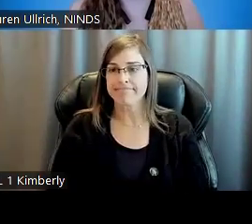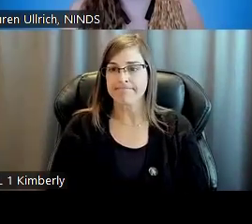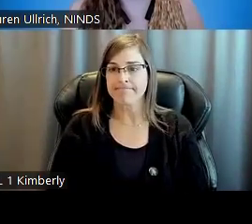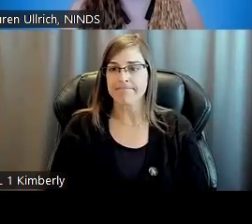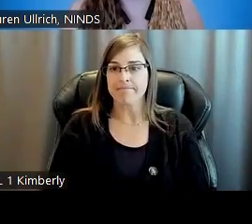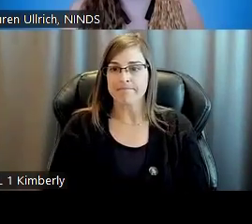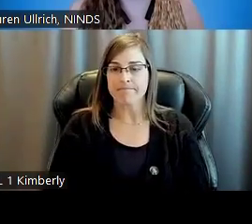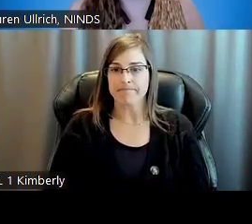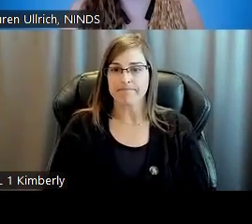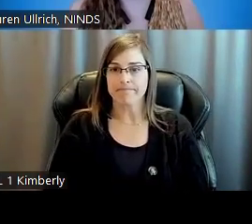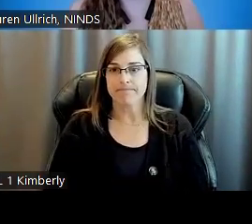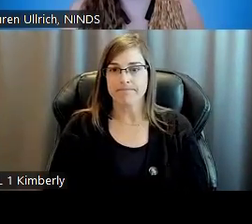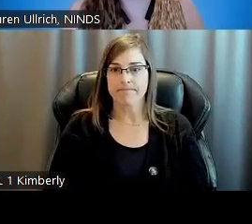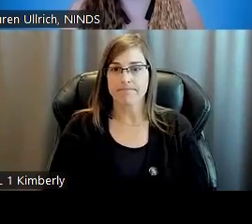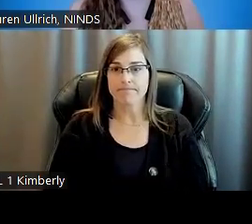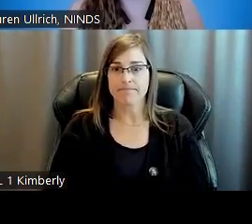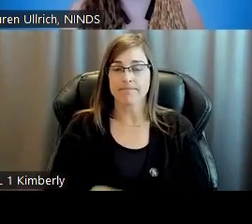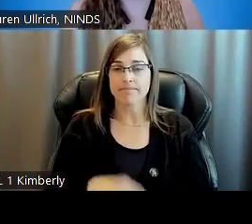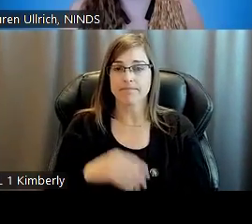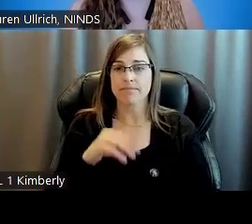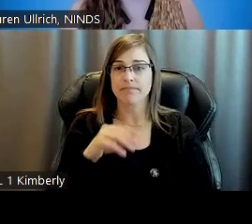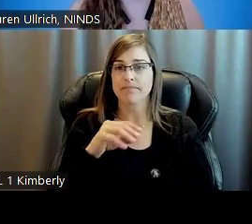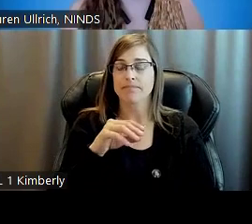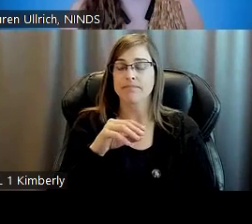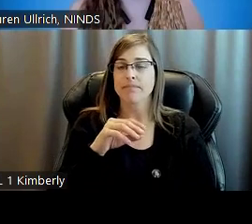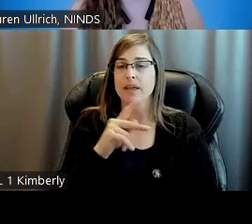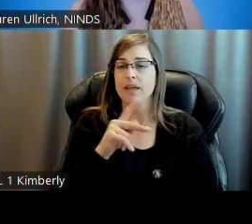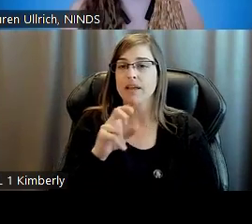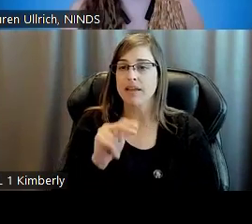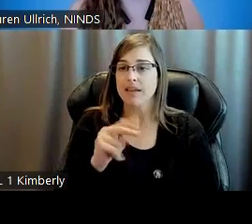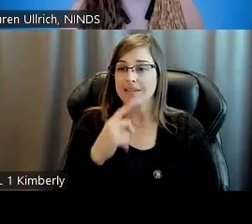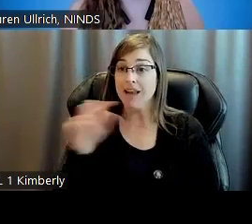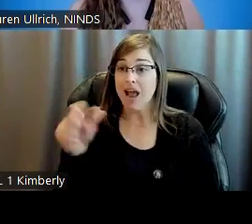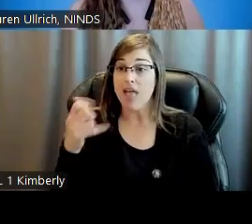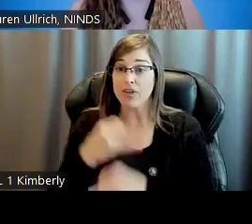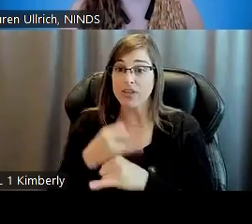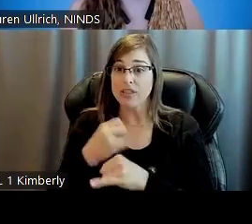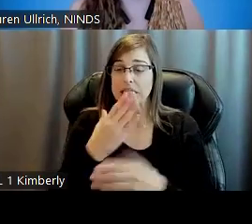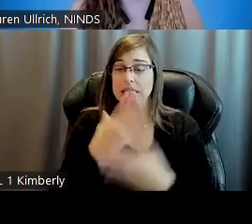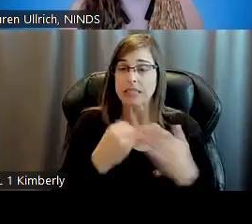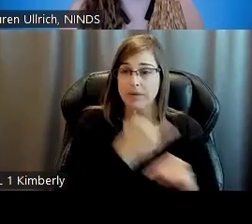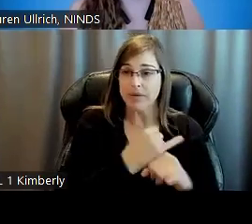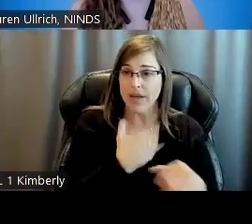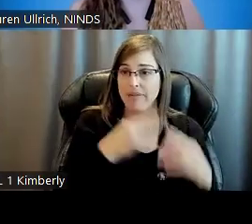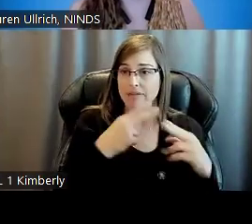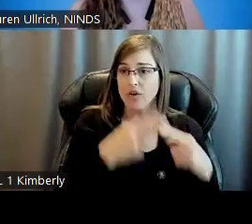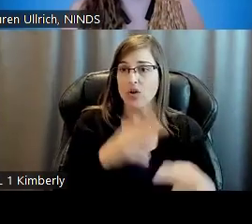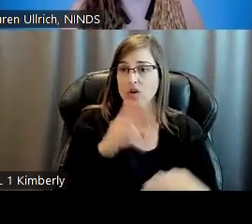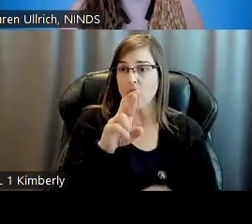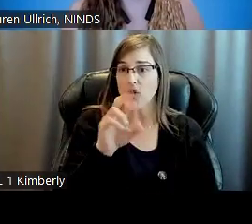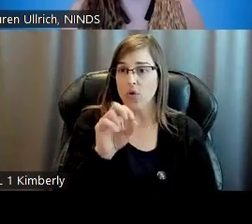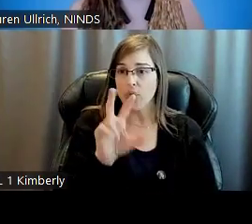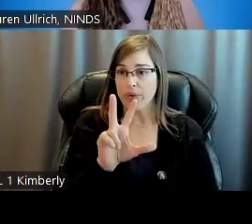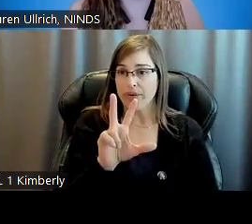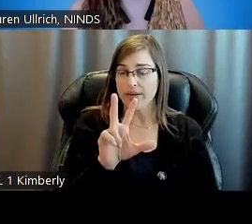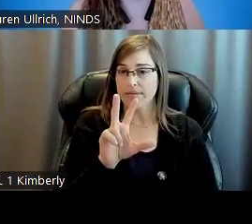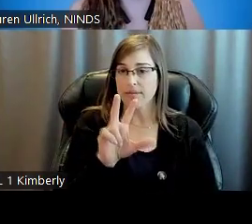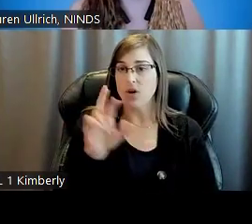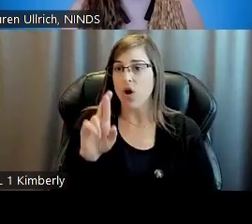Kenneth Gibbs, PhD: That said, a number of institutes have other early .. . So there's some institutes have what's called R03s, R21s,